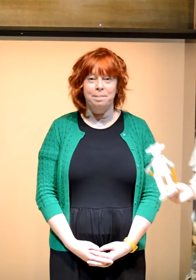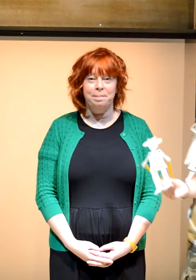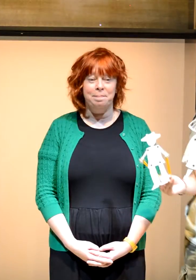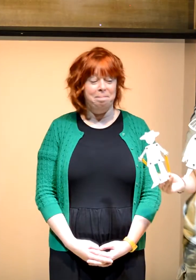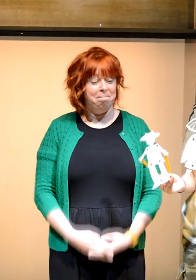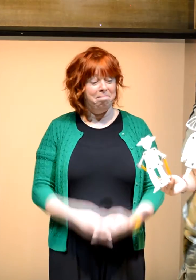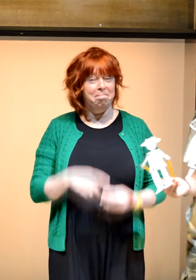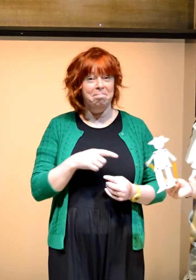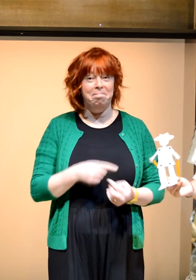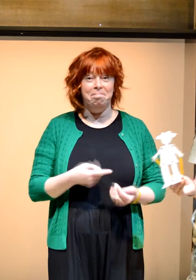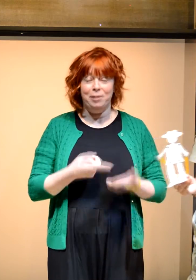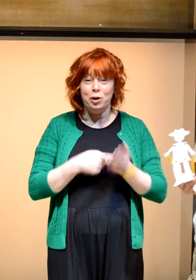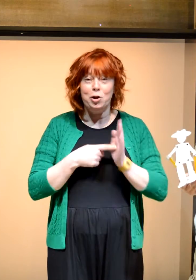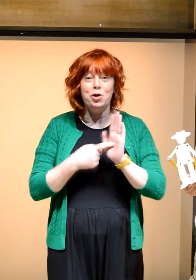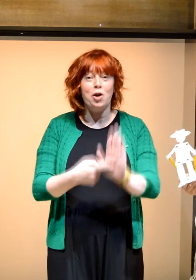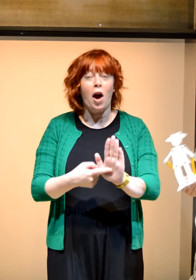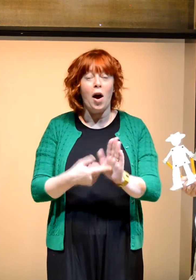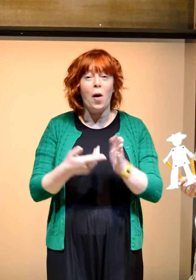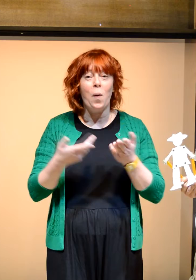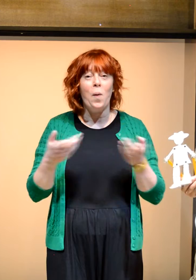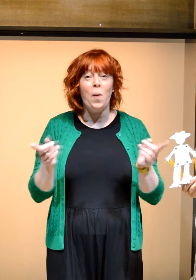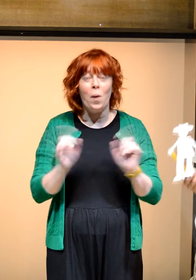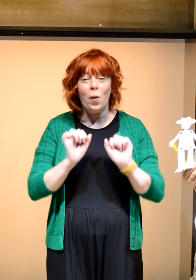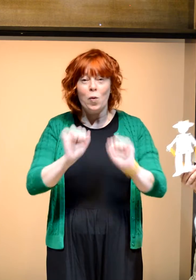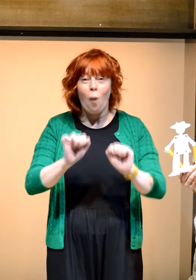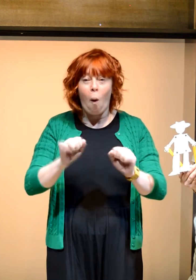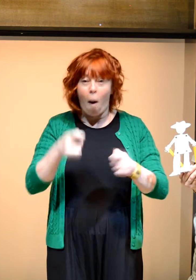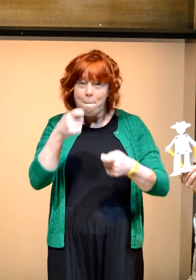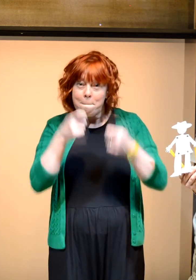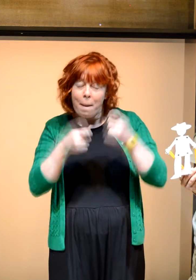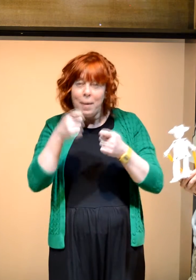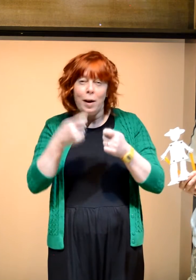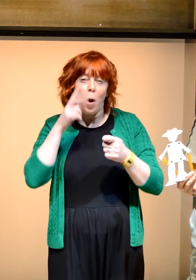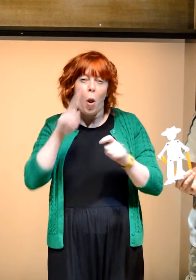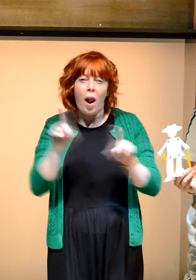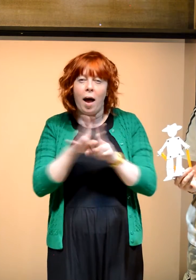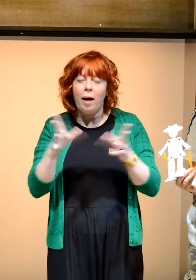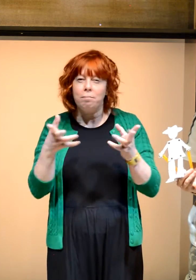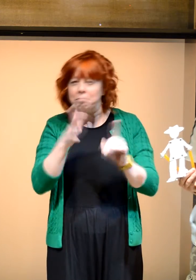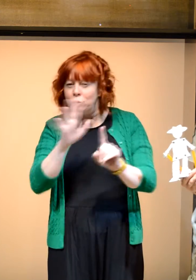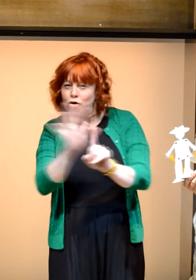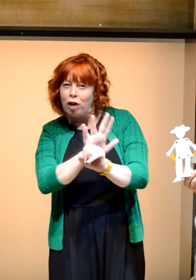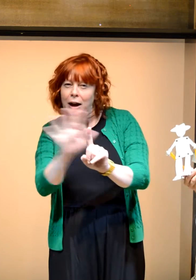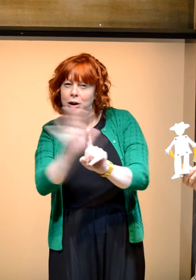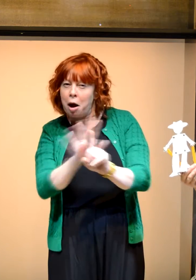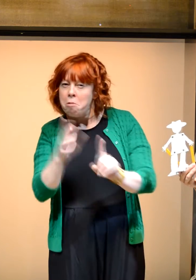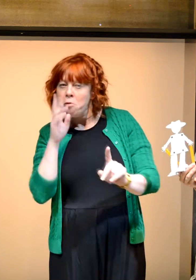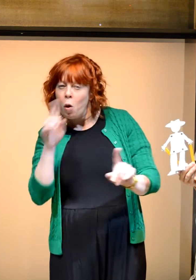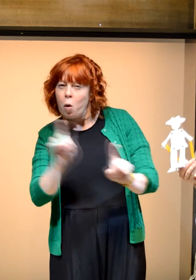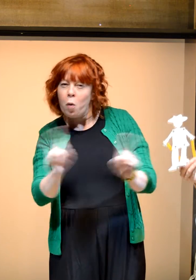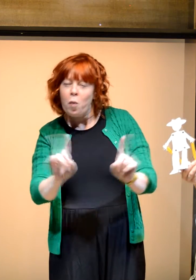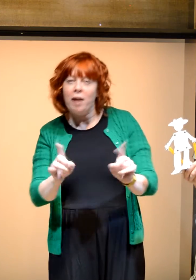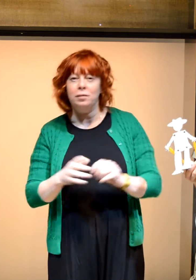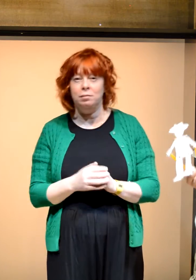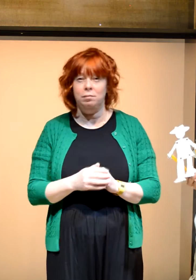[Jess] So, now we're going to show you what your puppets will look like in shadow. And we're going to show you what we're doing at the back